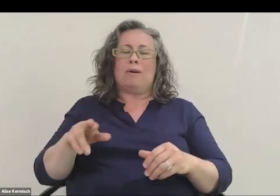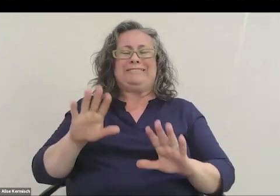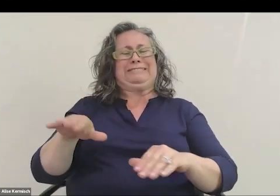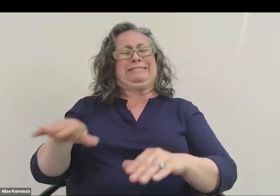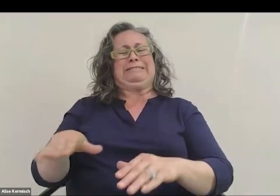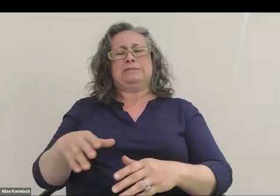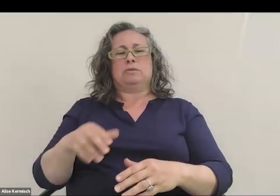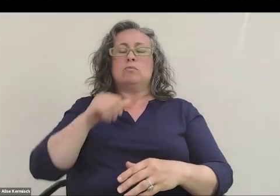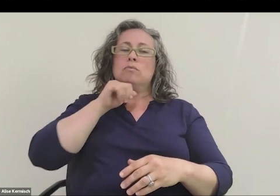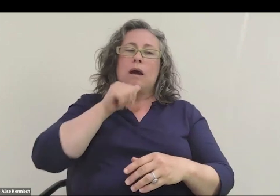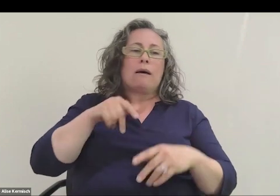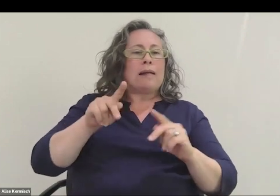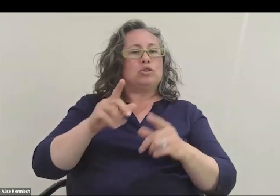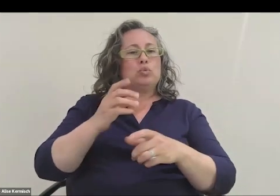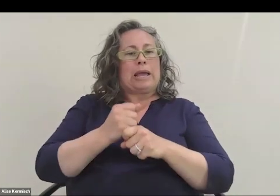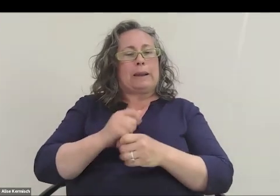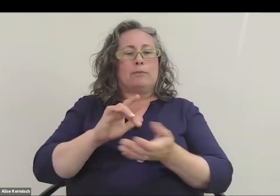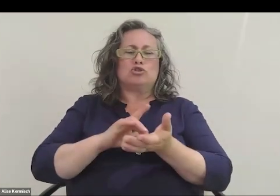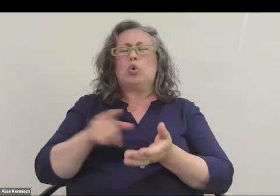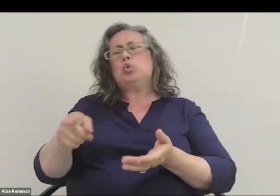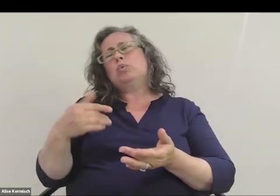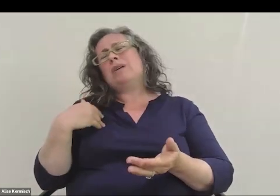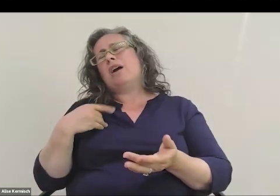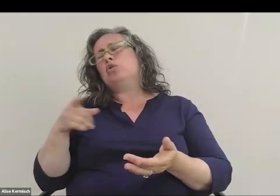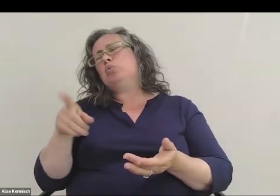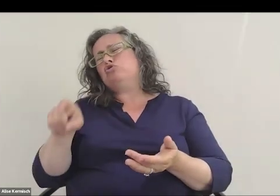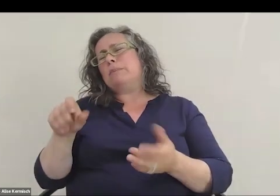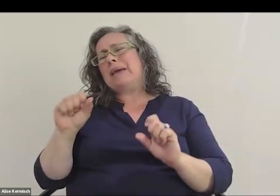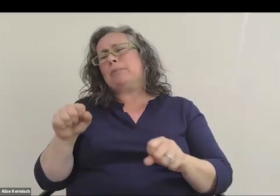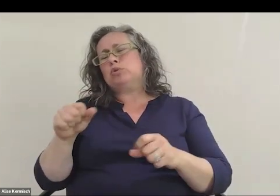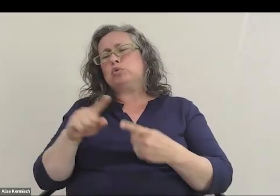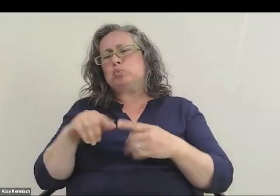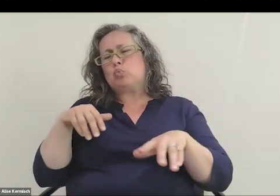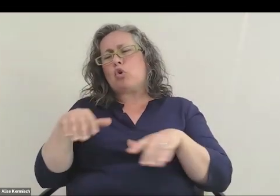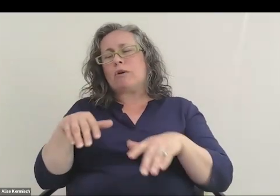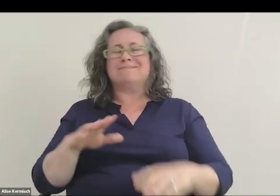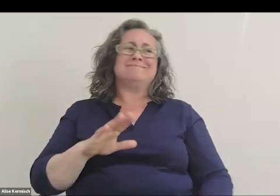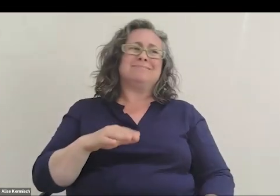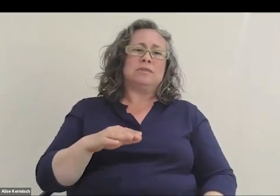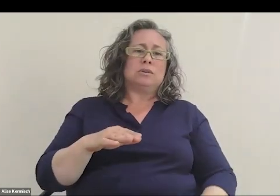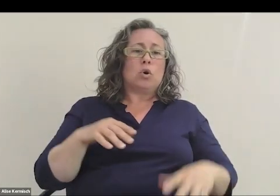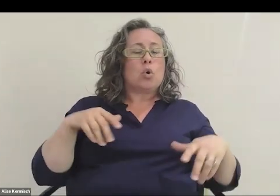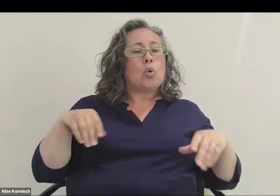to get a prescription because, "Oh, you're young, you should be able to walk." Even though wheelchairs are just a tool that can be useful.